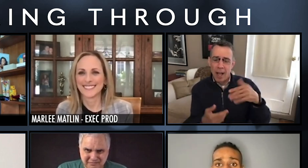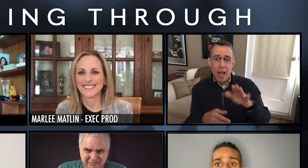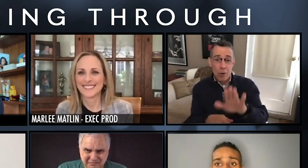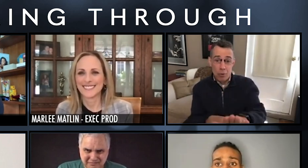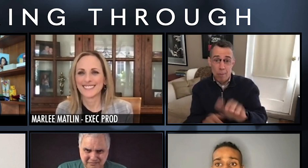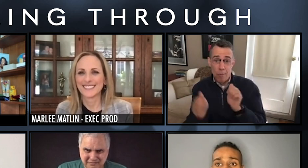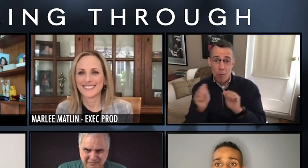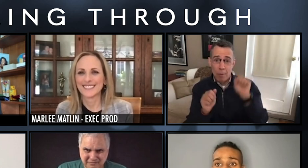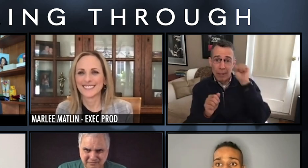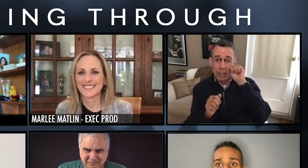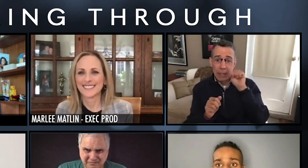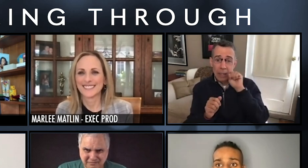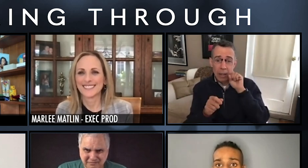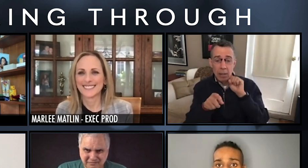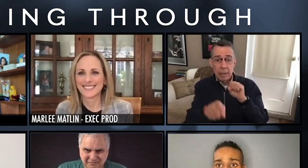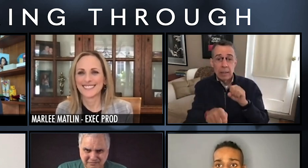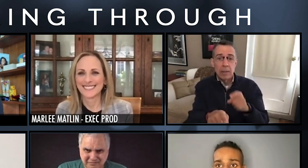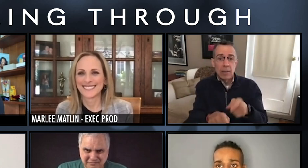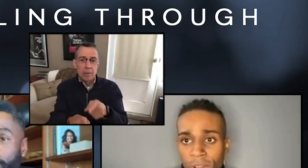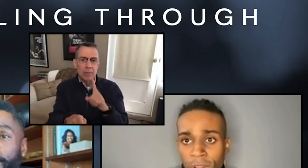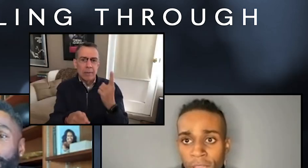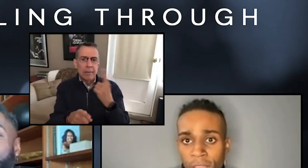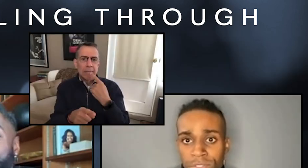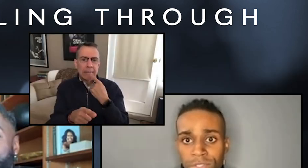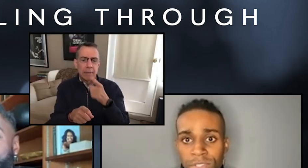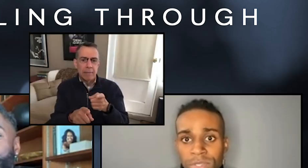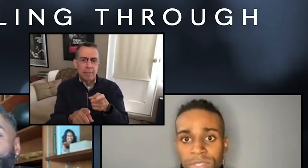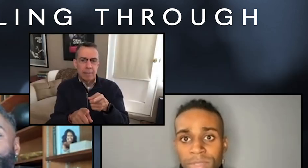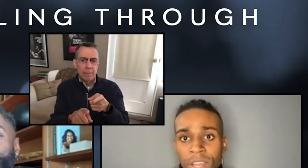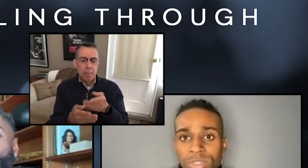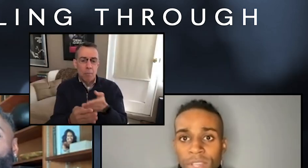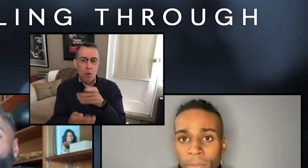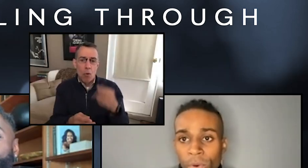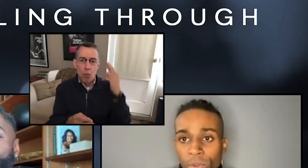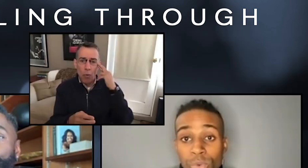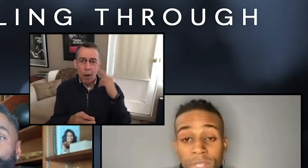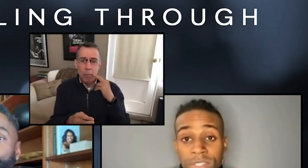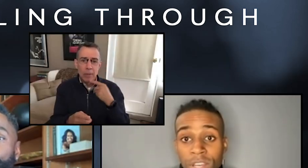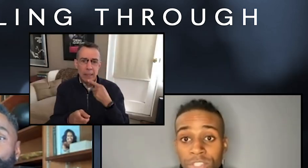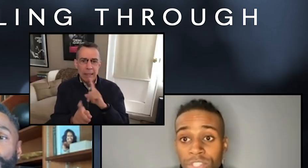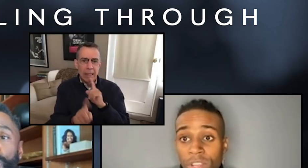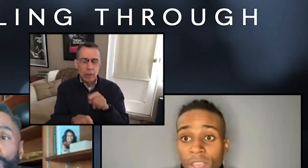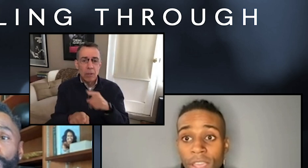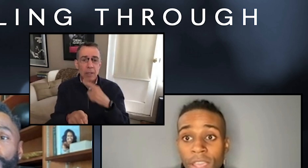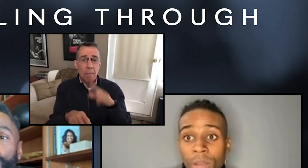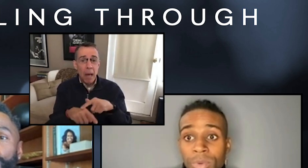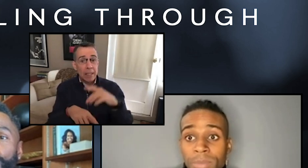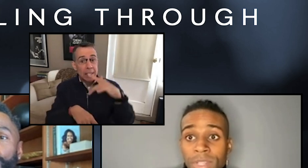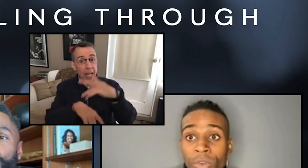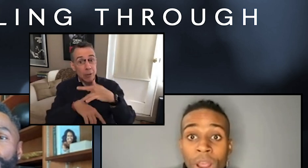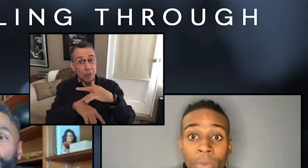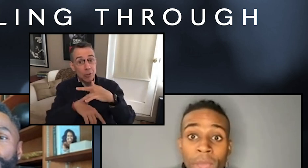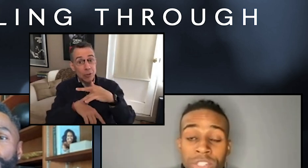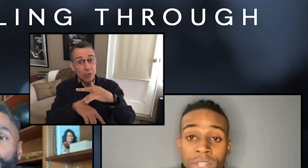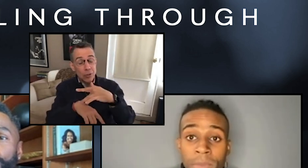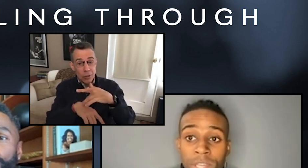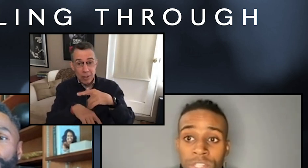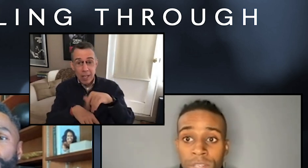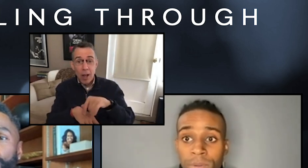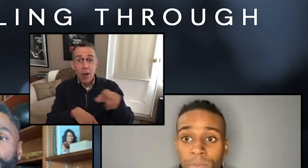Steven: It was something that, sorry, before Robert answers. It was something that you said about human touch. And that was something that Robert actually mentioned